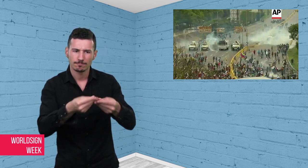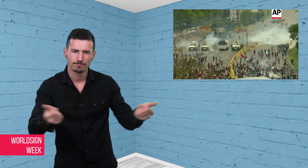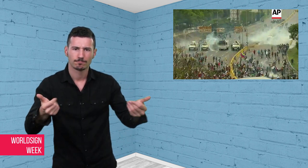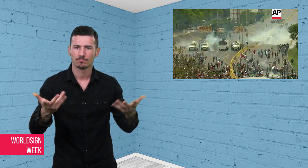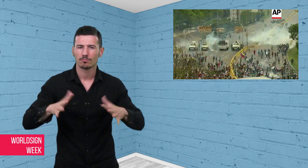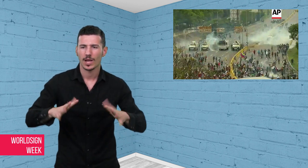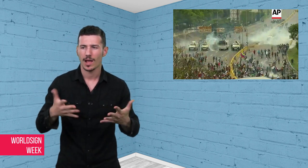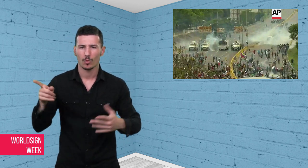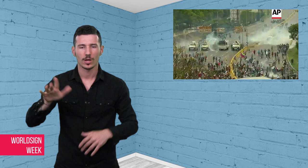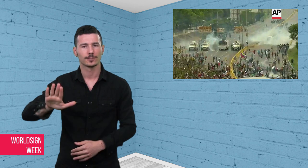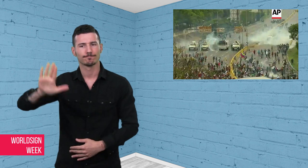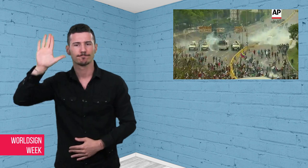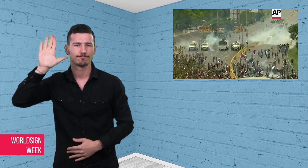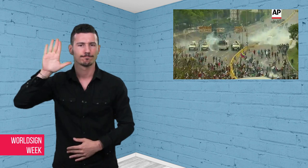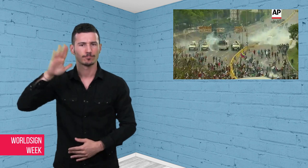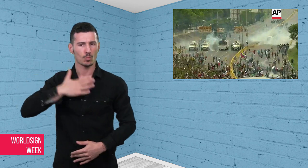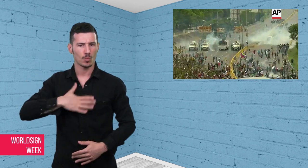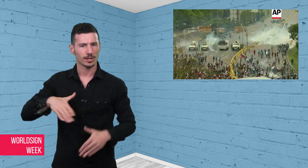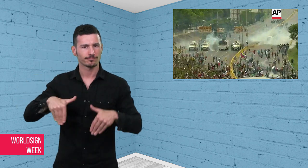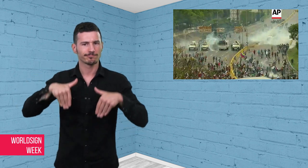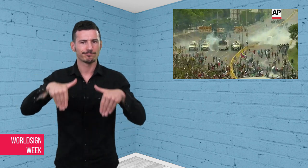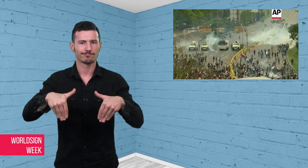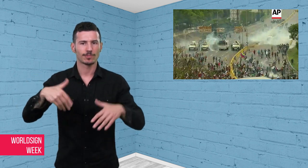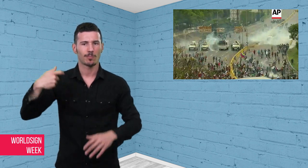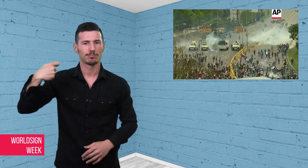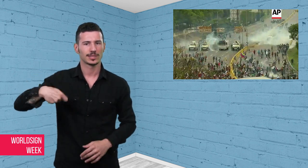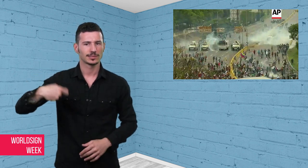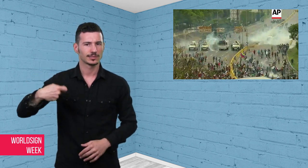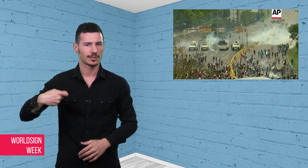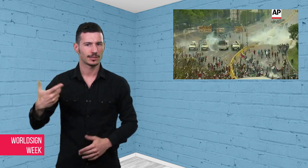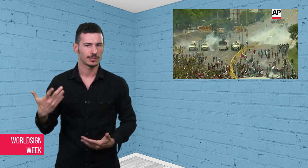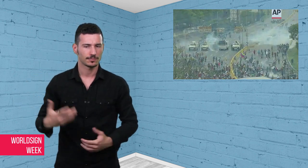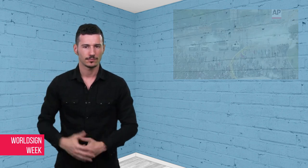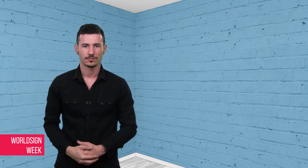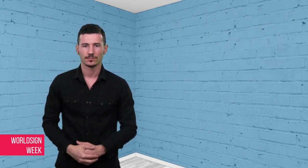possible presidential bid.